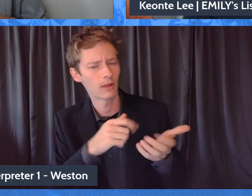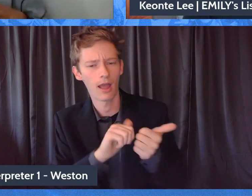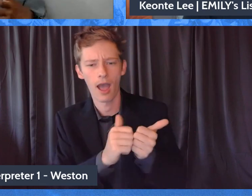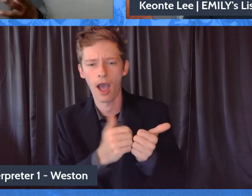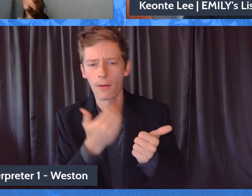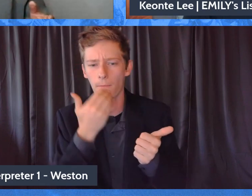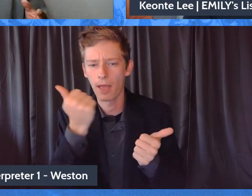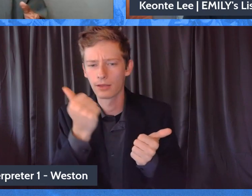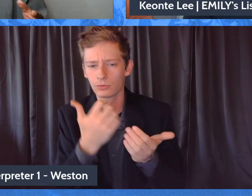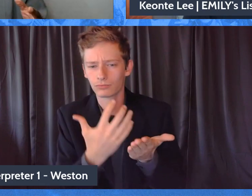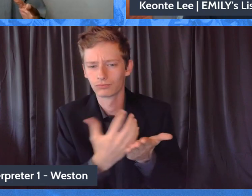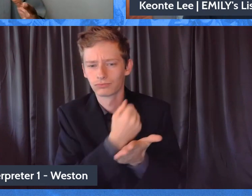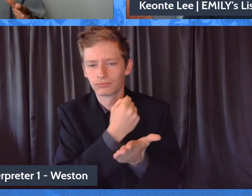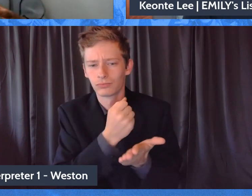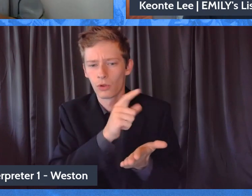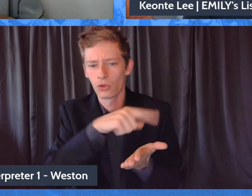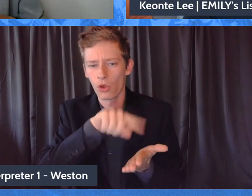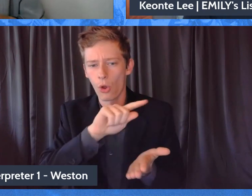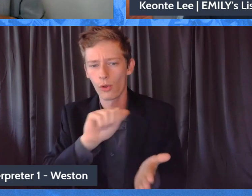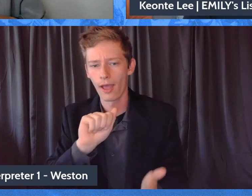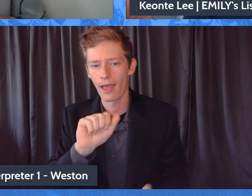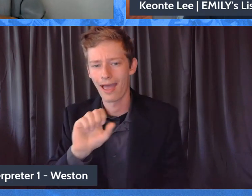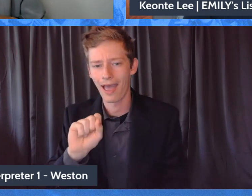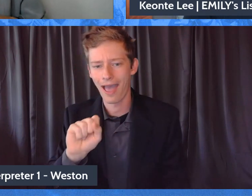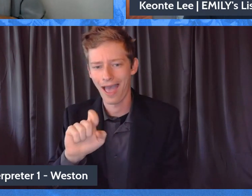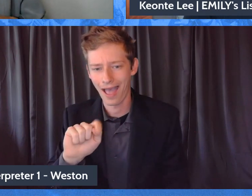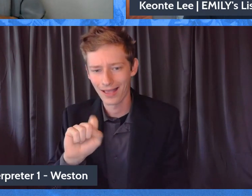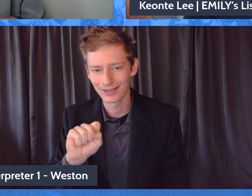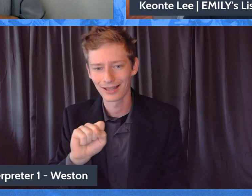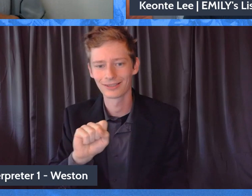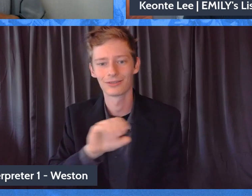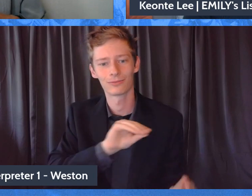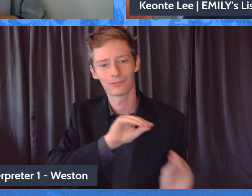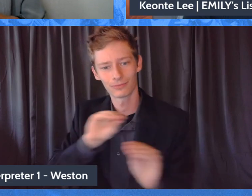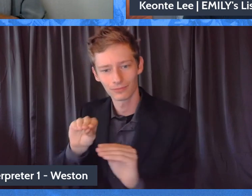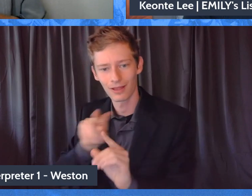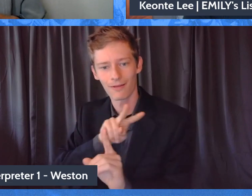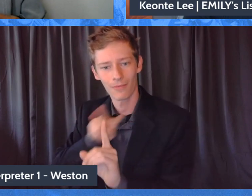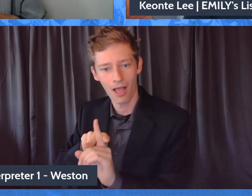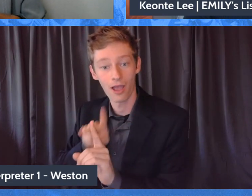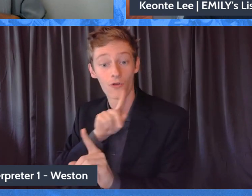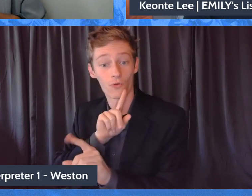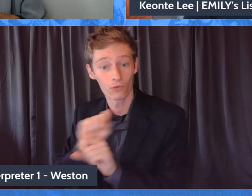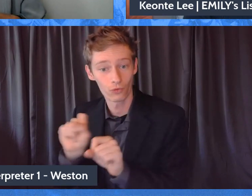to really create change. And one story about the work,